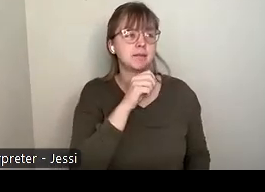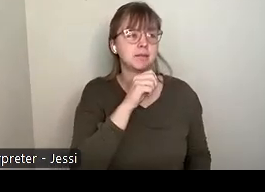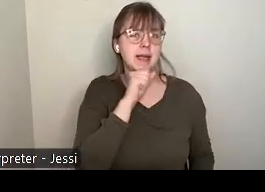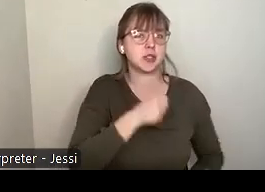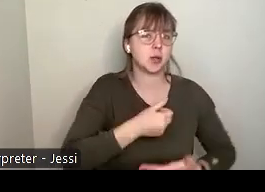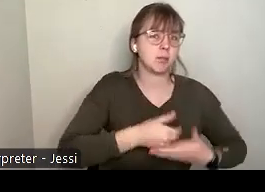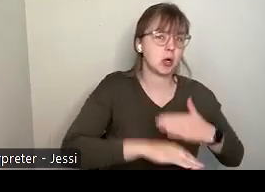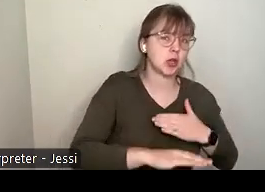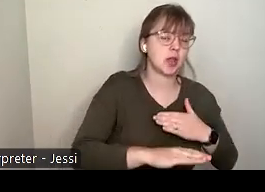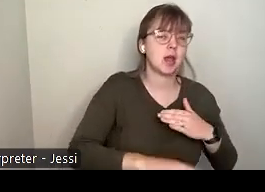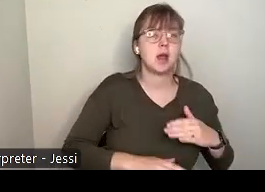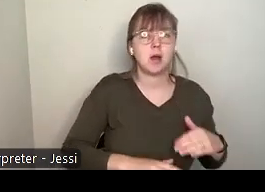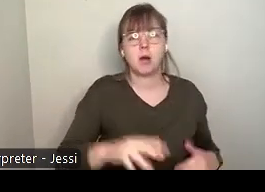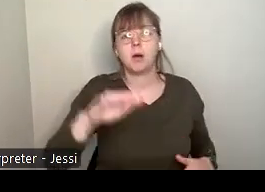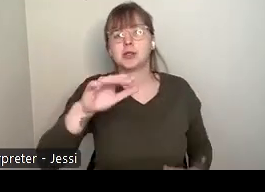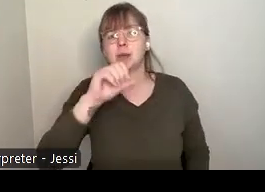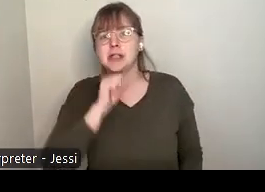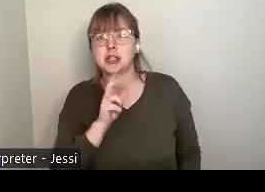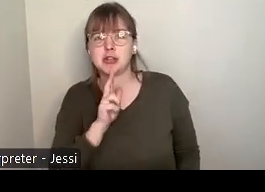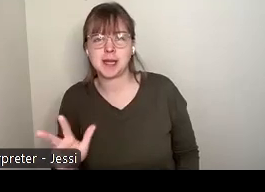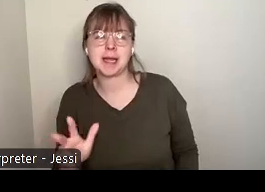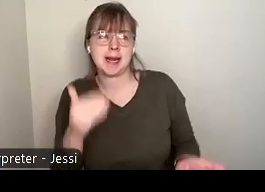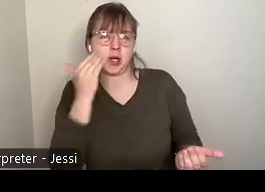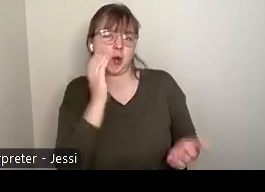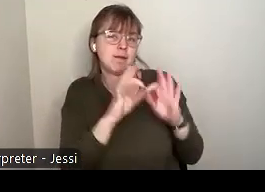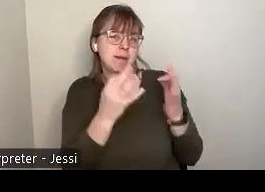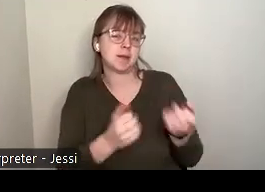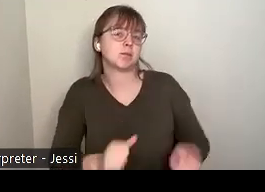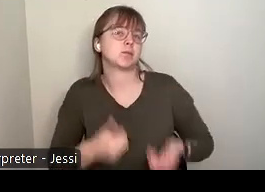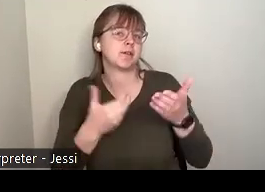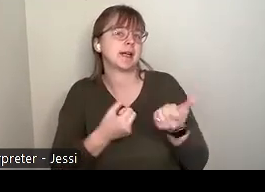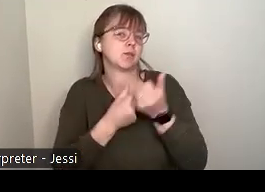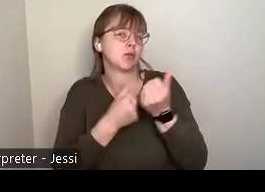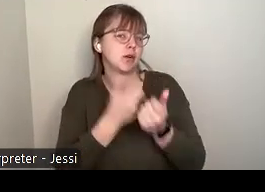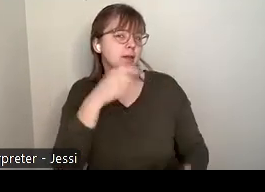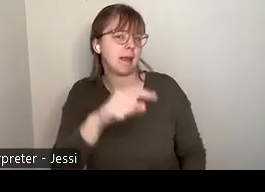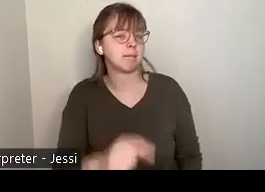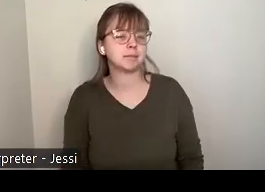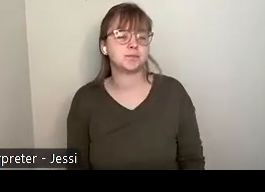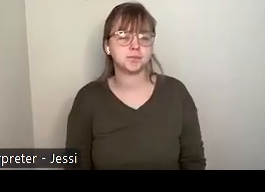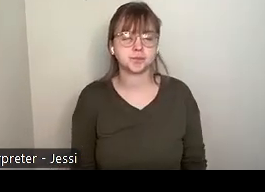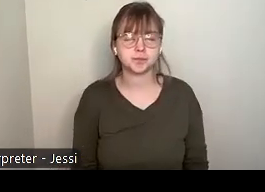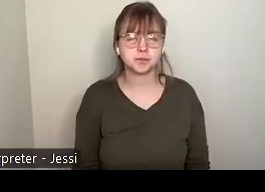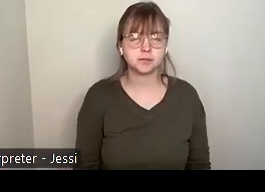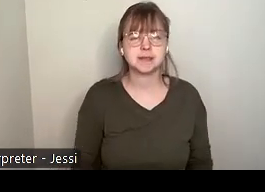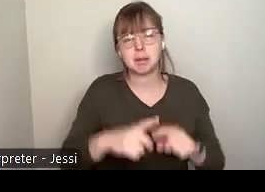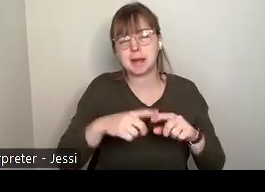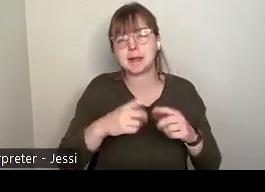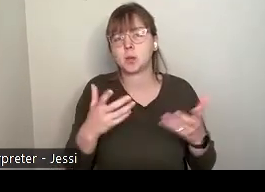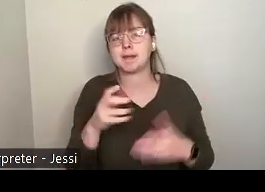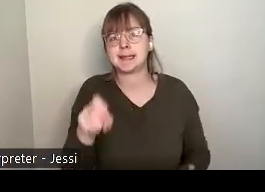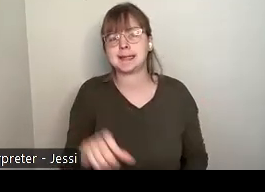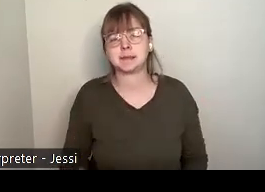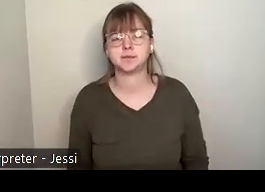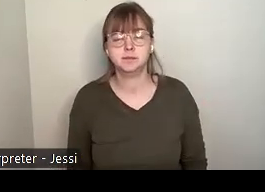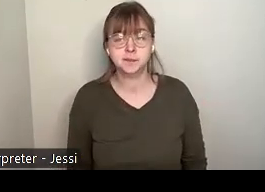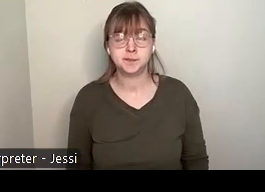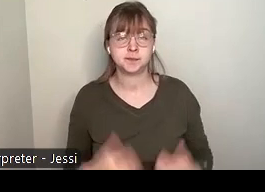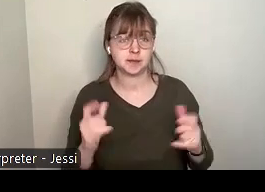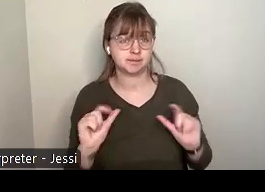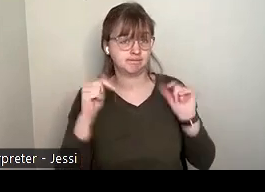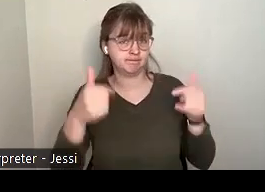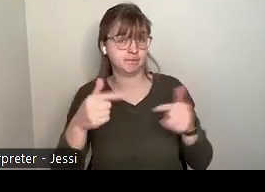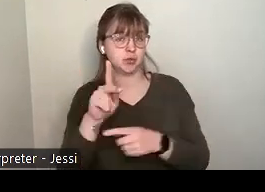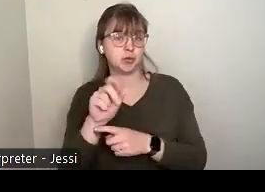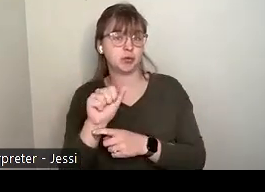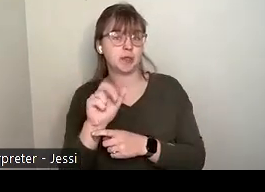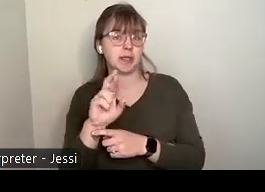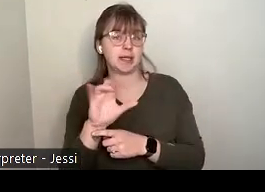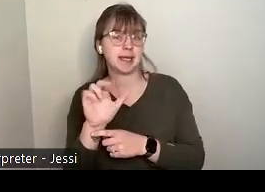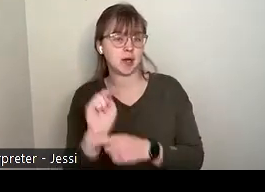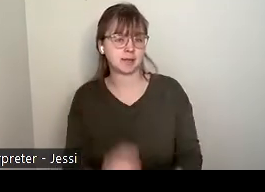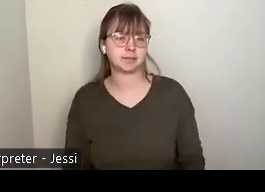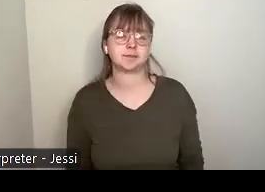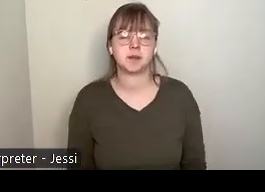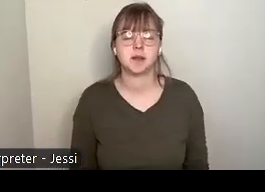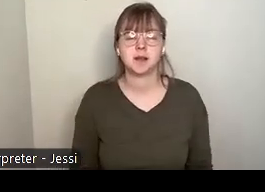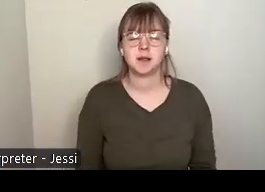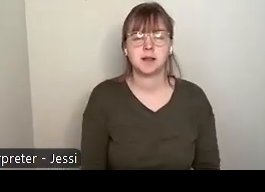support in in various ways depending on what the level of need is right we'll turn it over to Karen